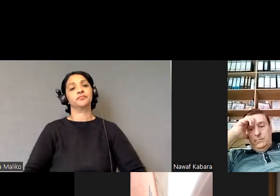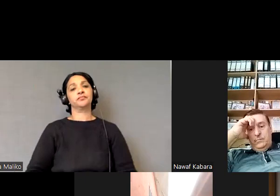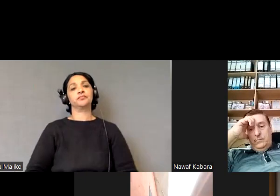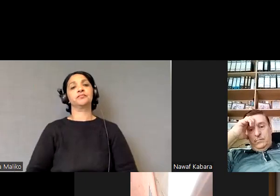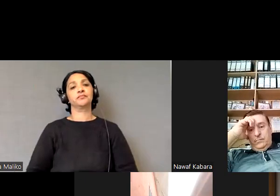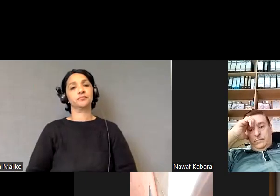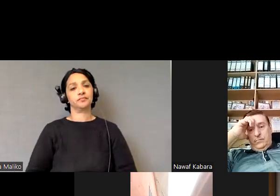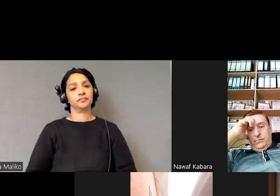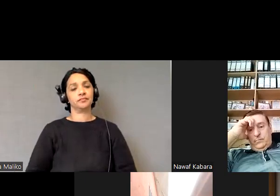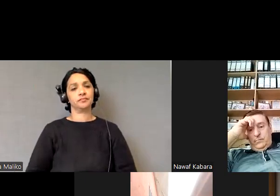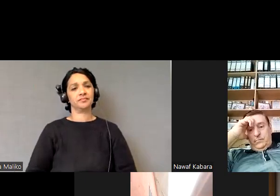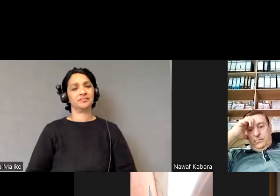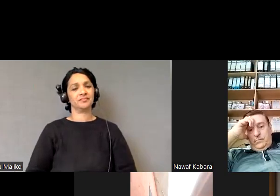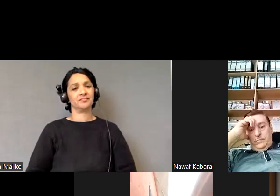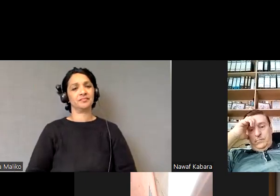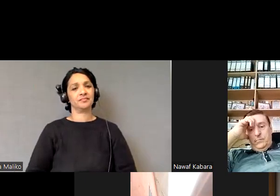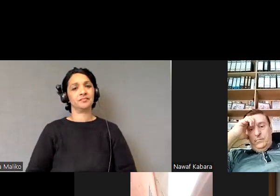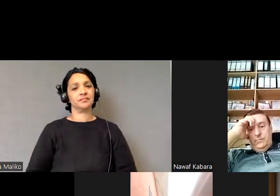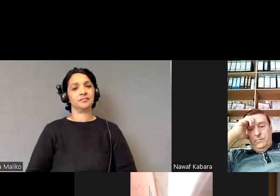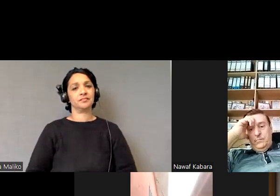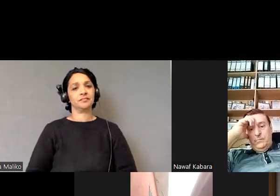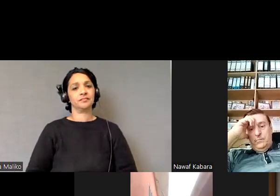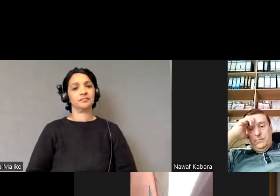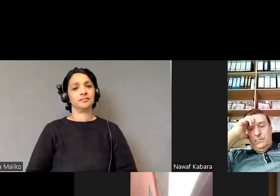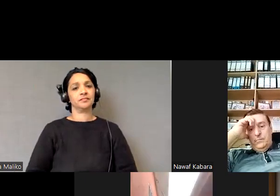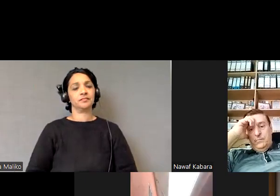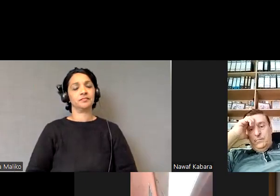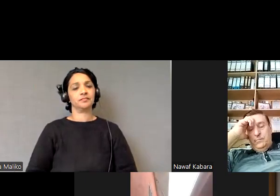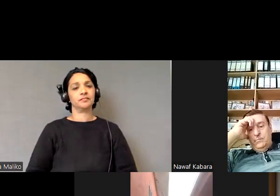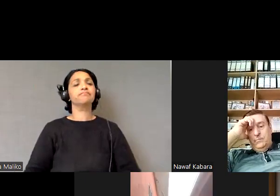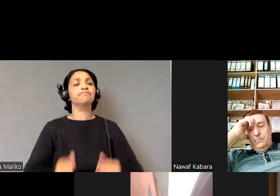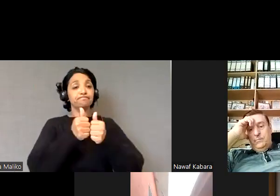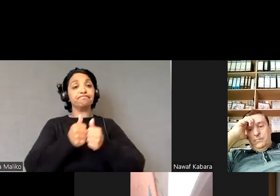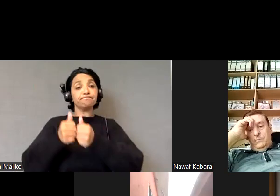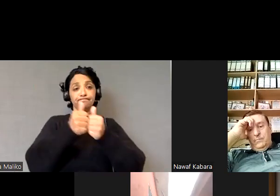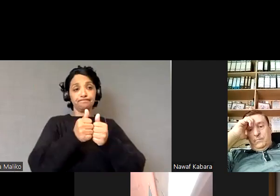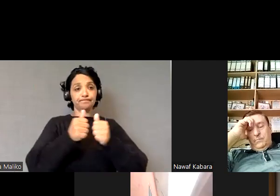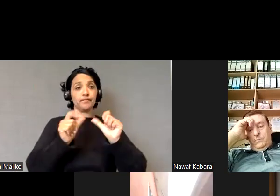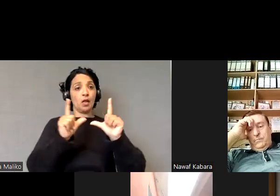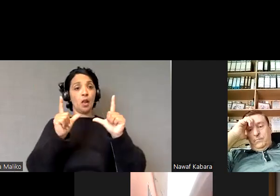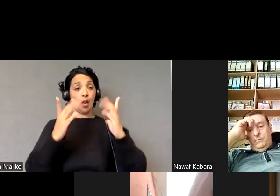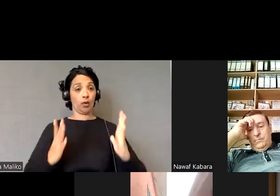Oli of the Association of Blind Lawyers said in the last six months in Kharkiv there's